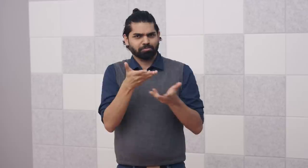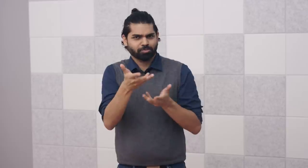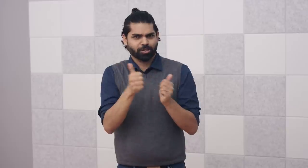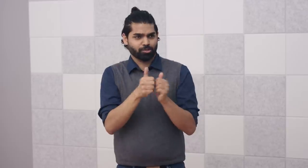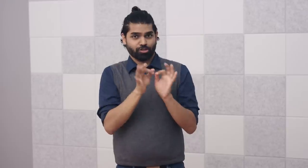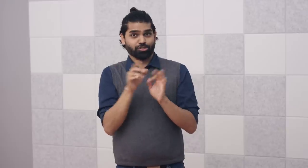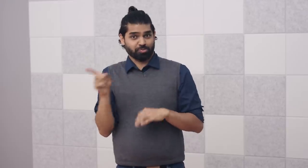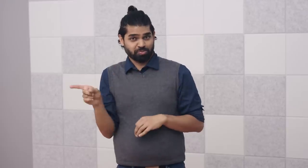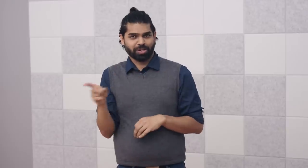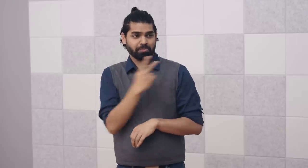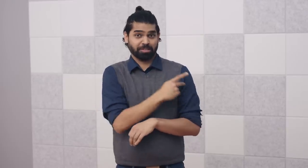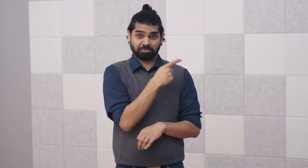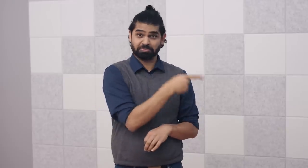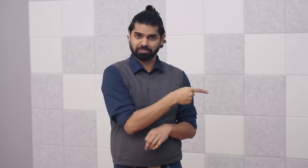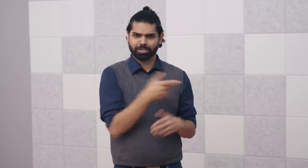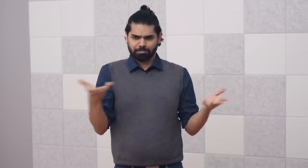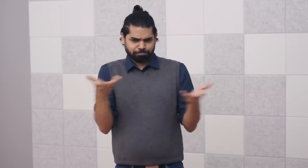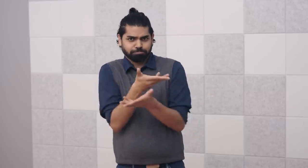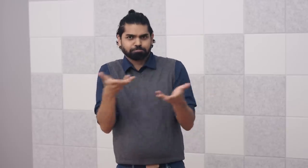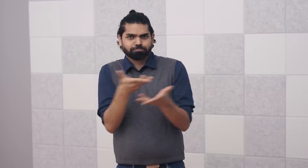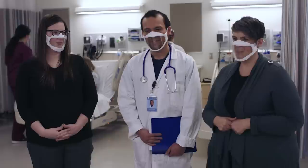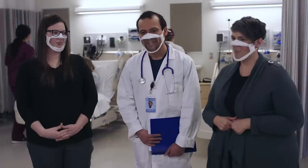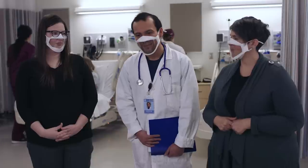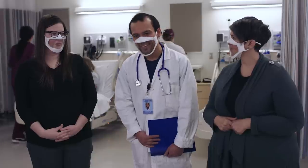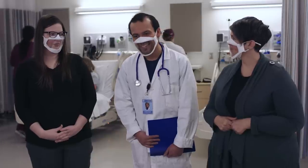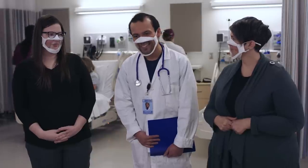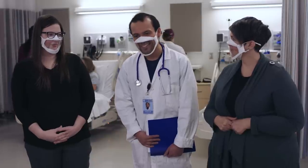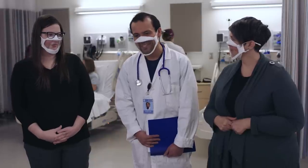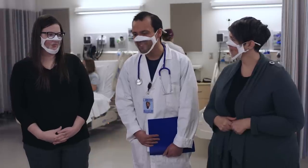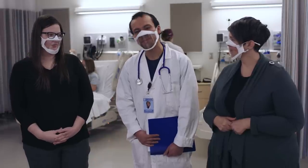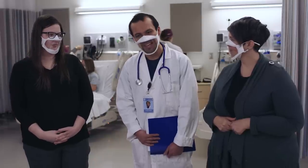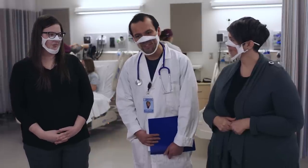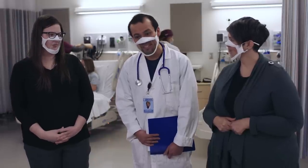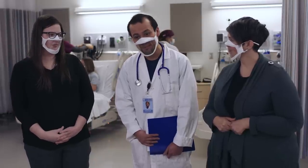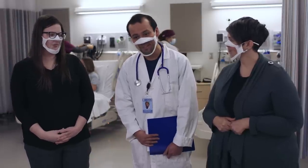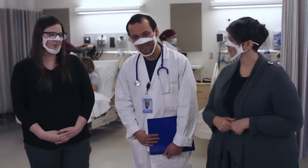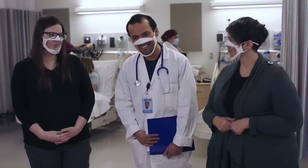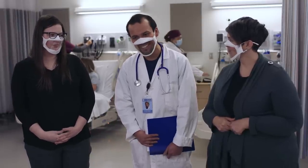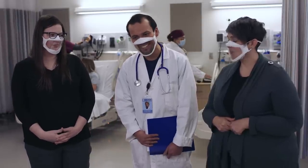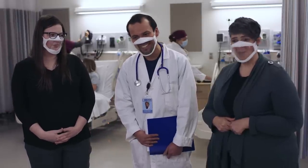as a team with the interpreter(s) and your patient. Rita, is this new communications team working for you?